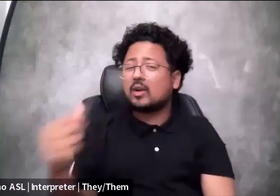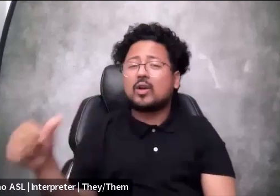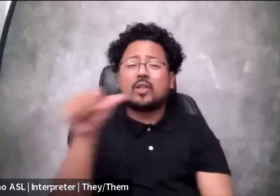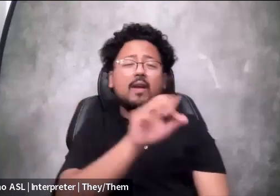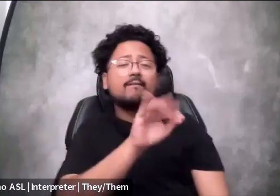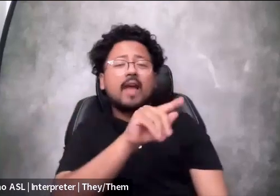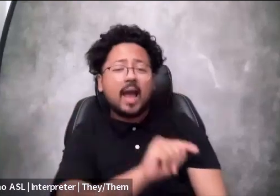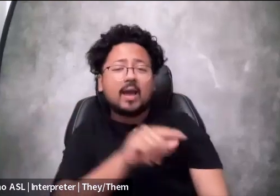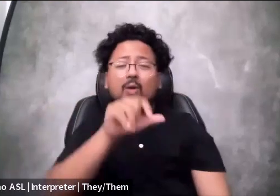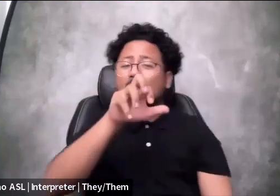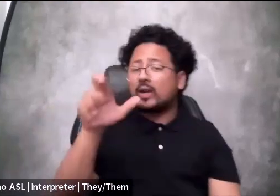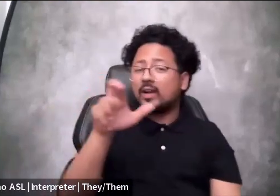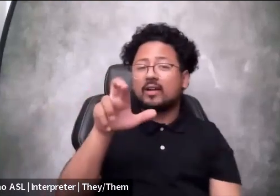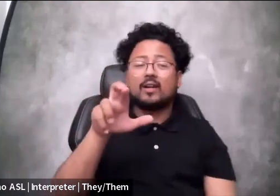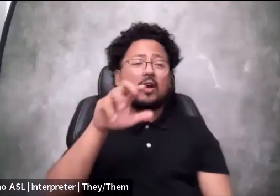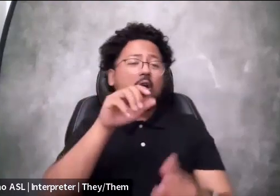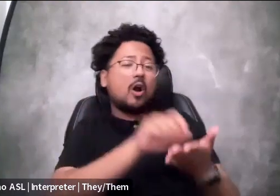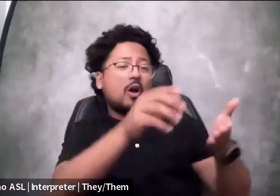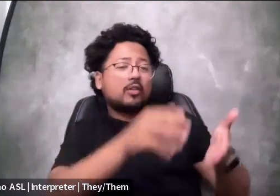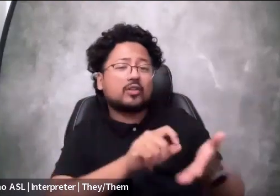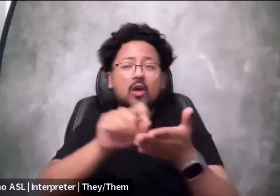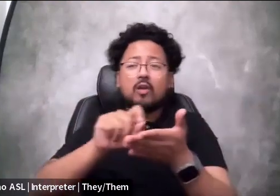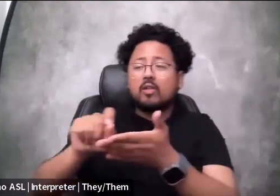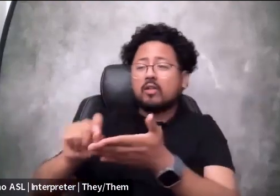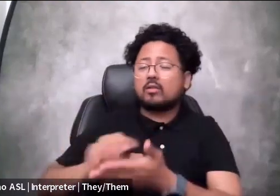and other fat and queer authors by doing exactly that.